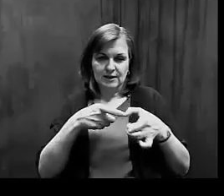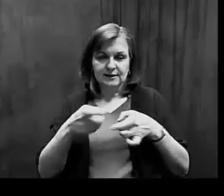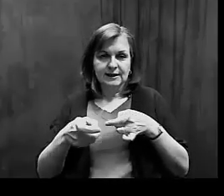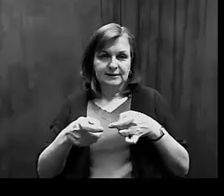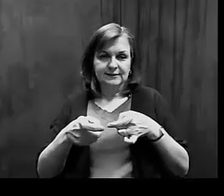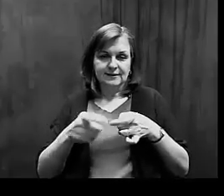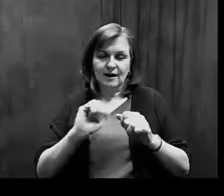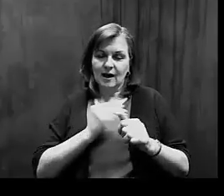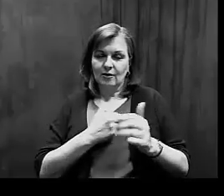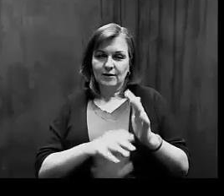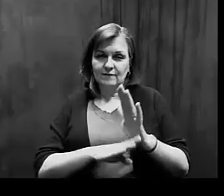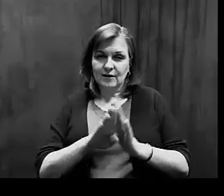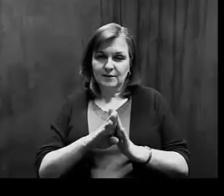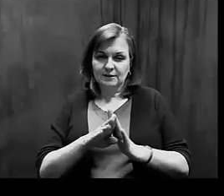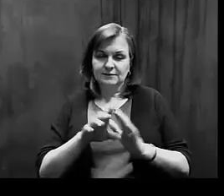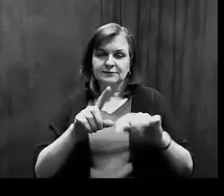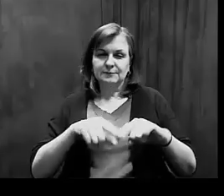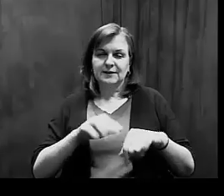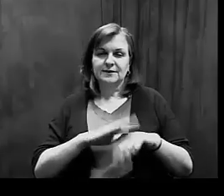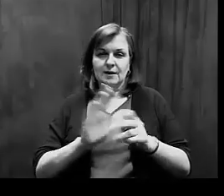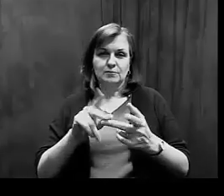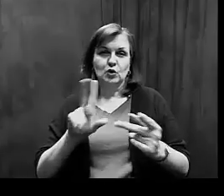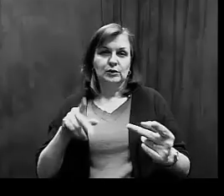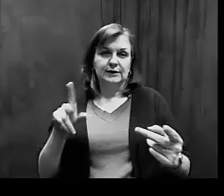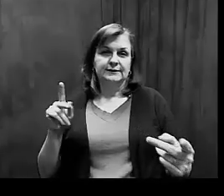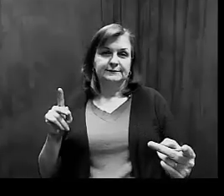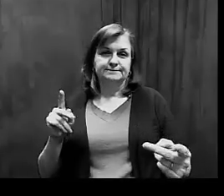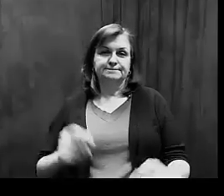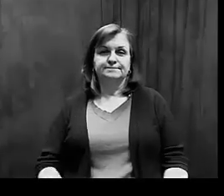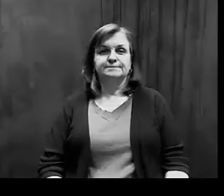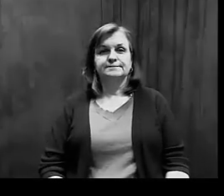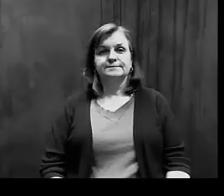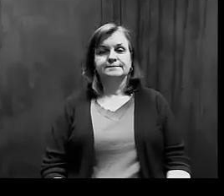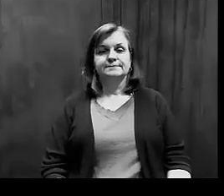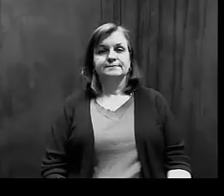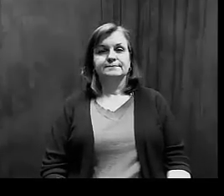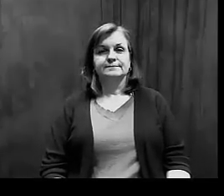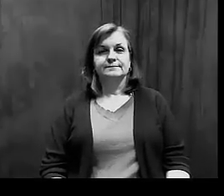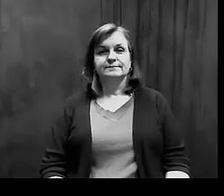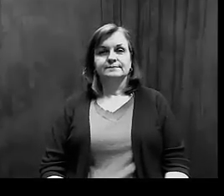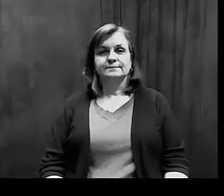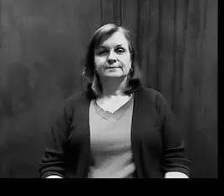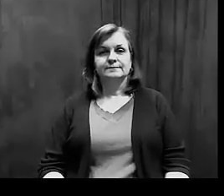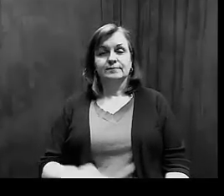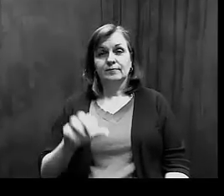our development is all based in proteins